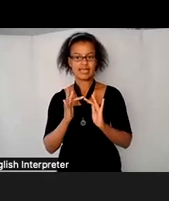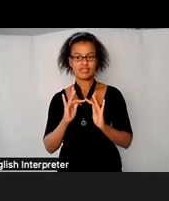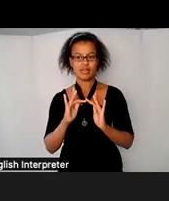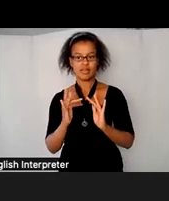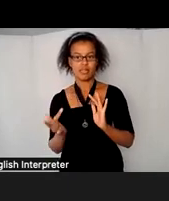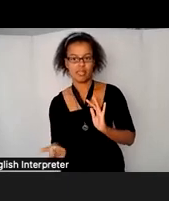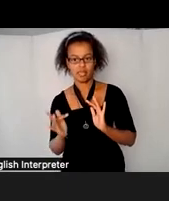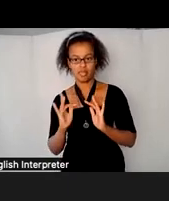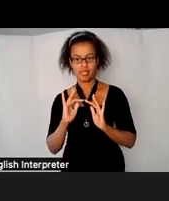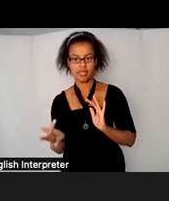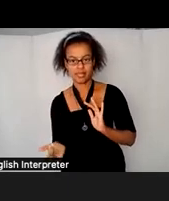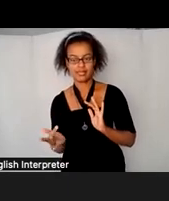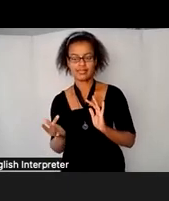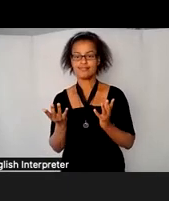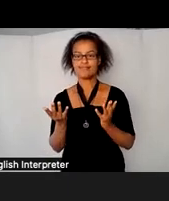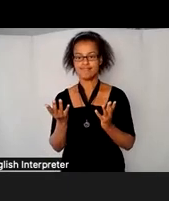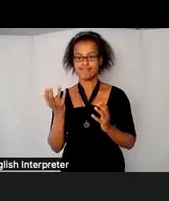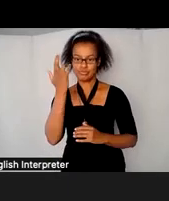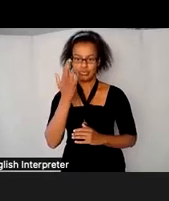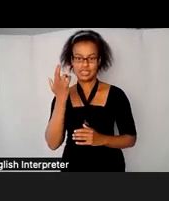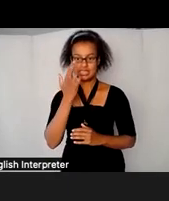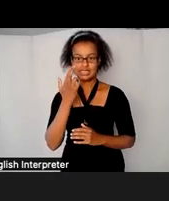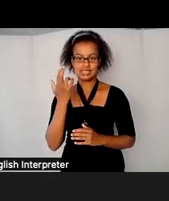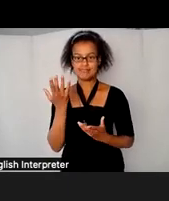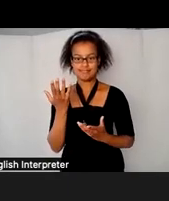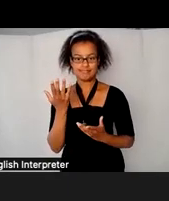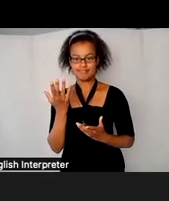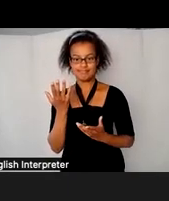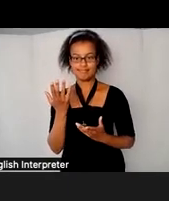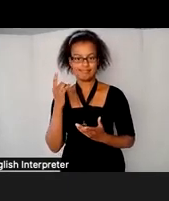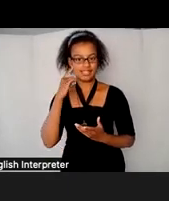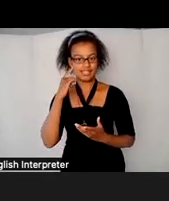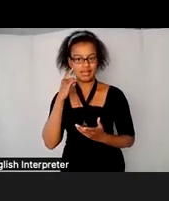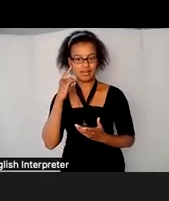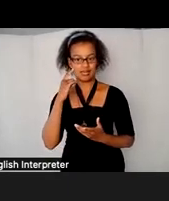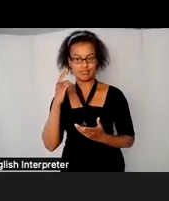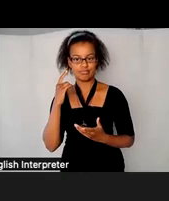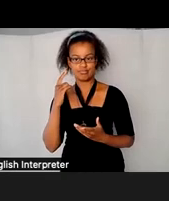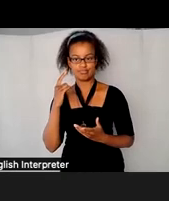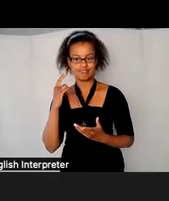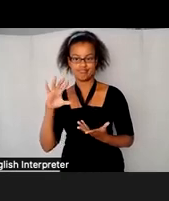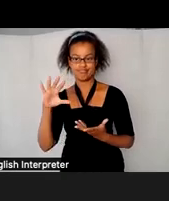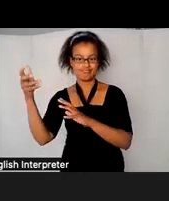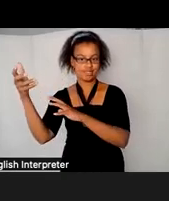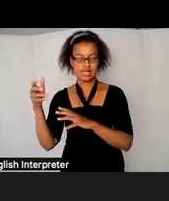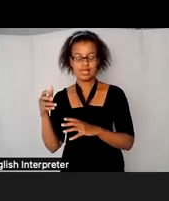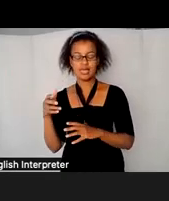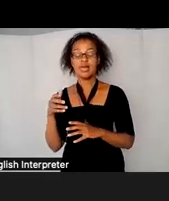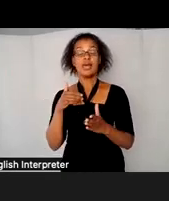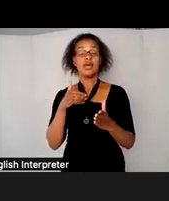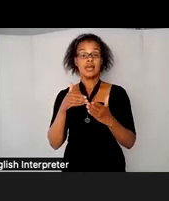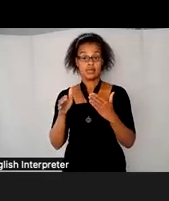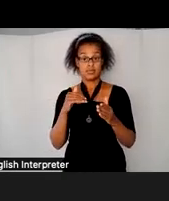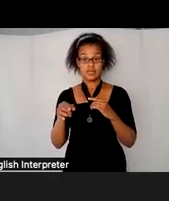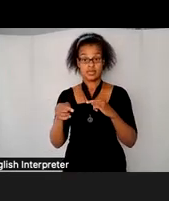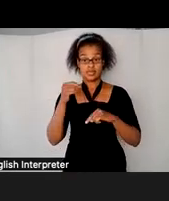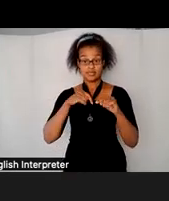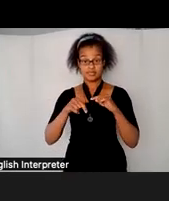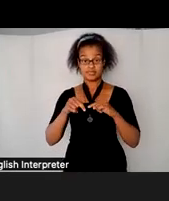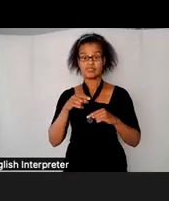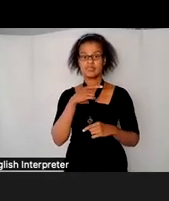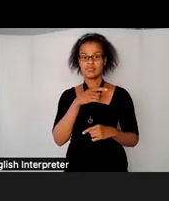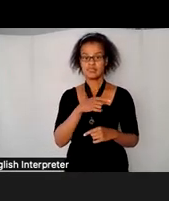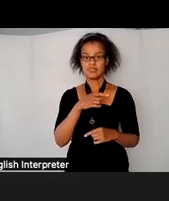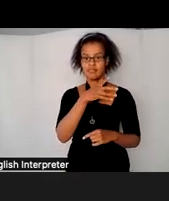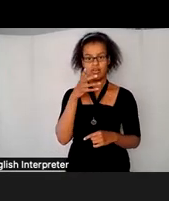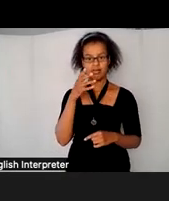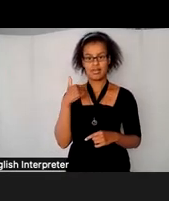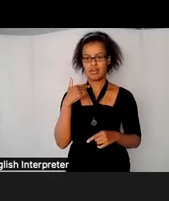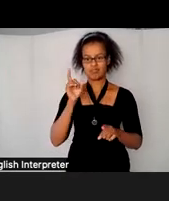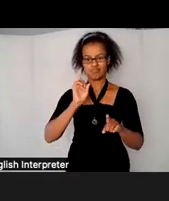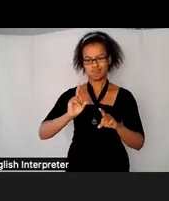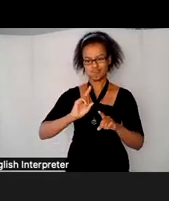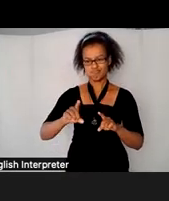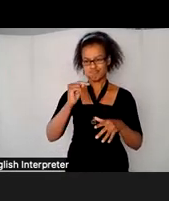But as I was saying, there's a lot of different indemnities at the farm and we really want